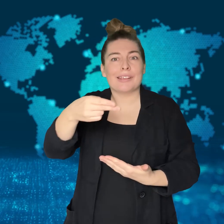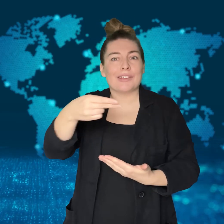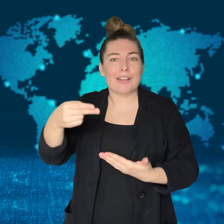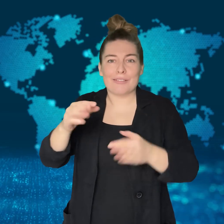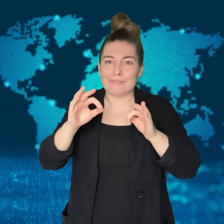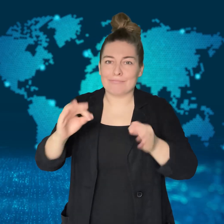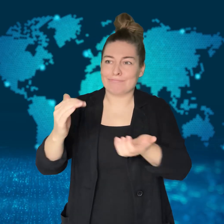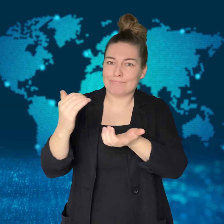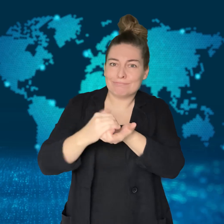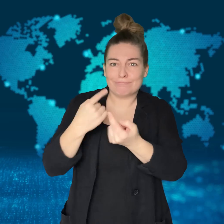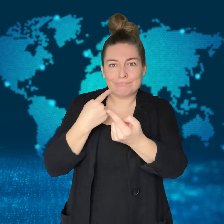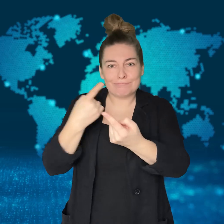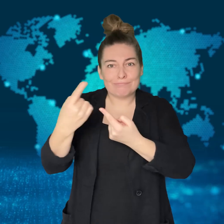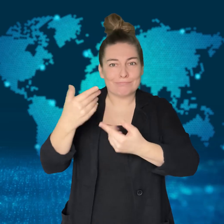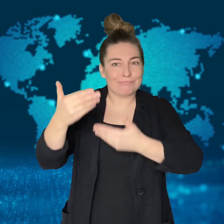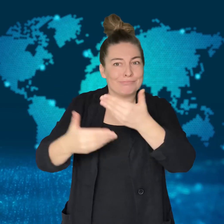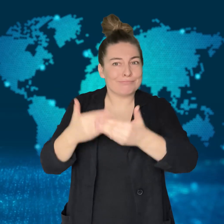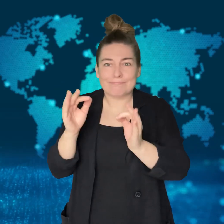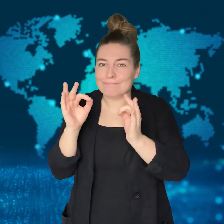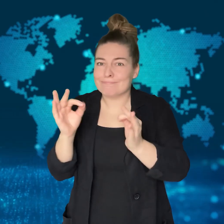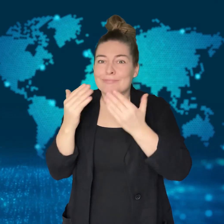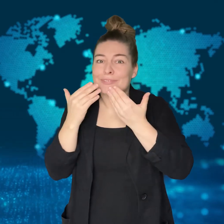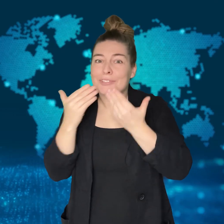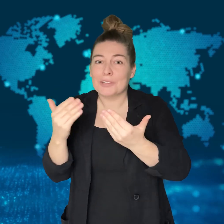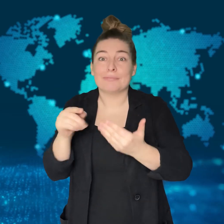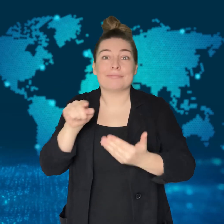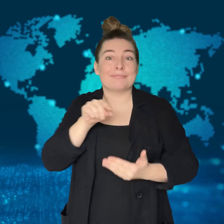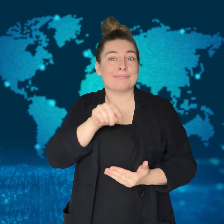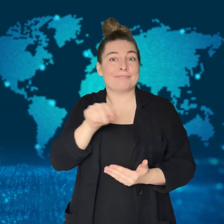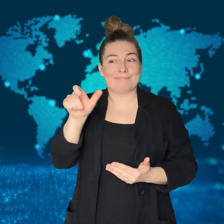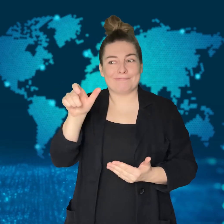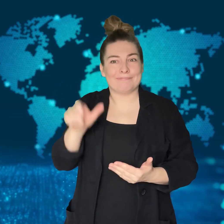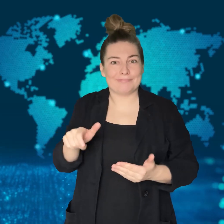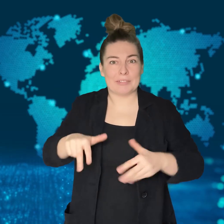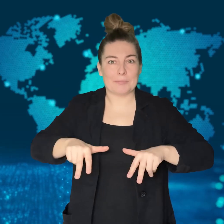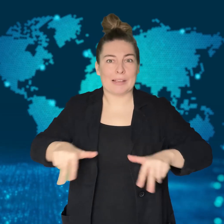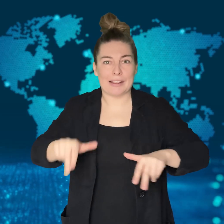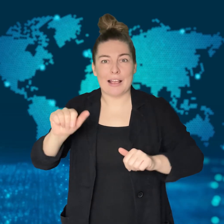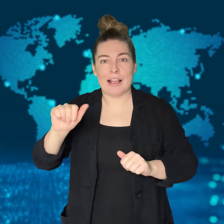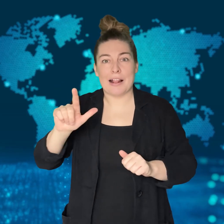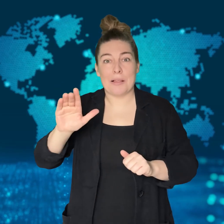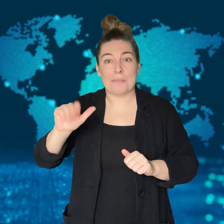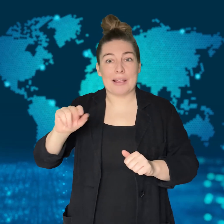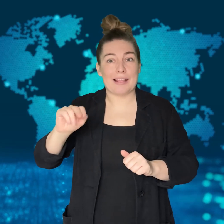Australia expressed gratitude to Indonesia for